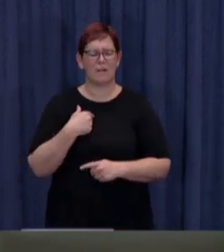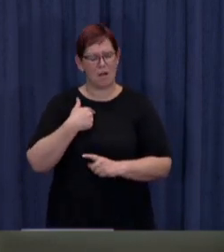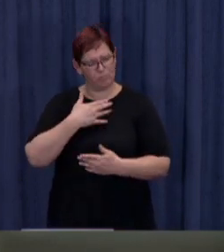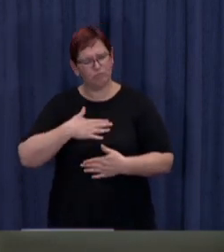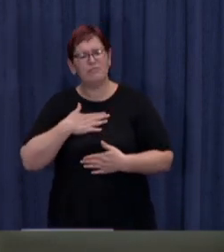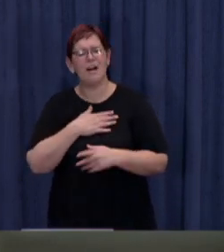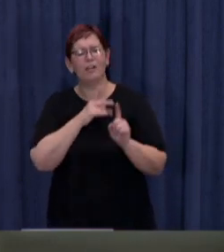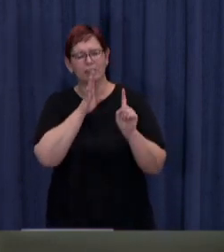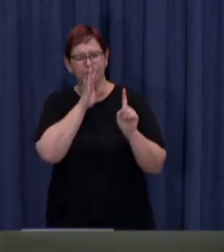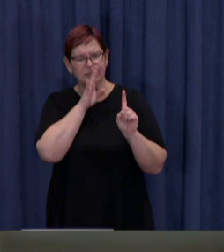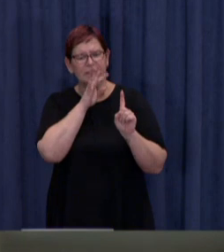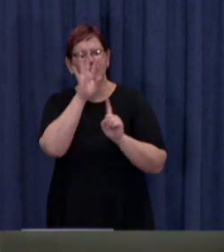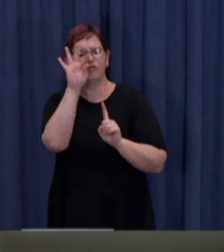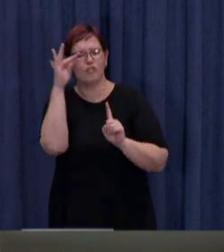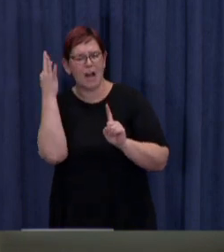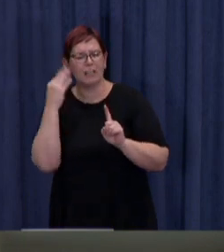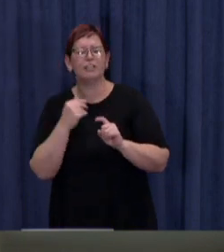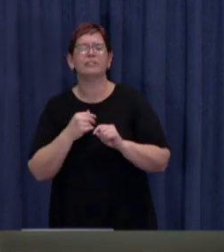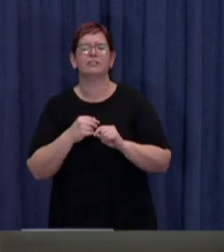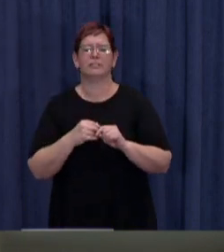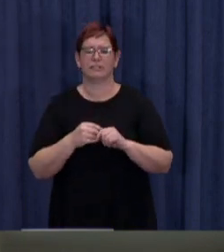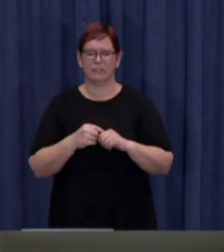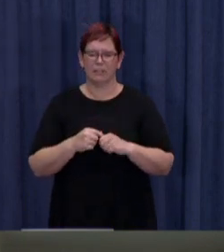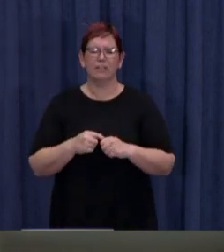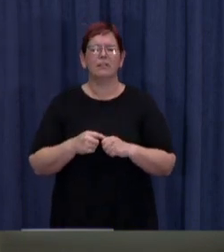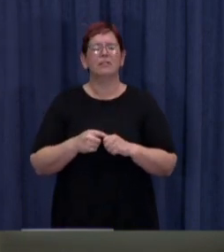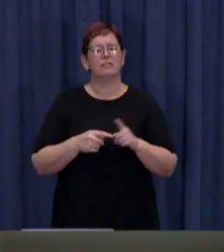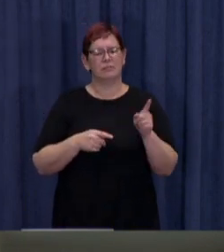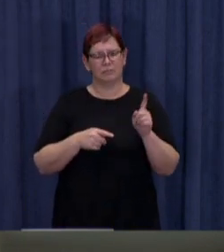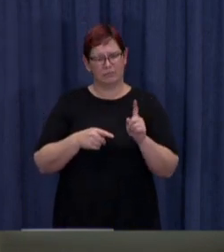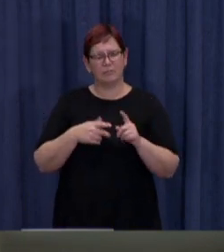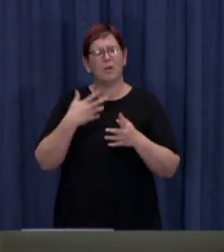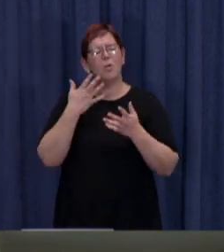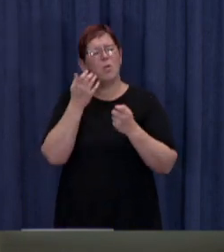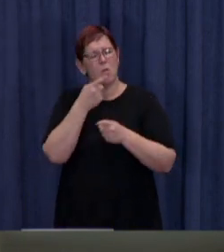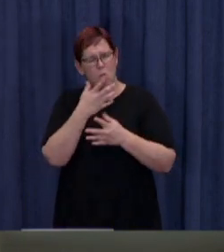[French language spoken]